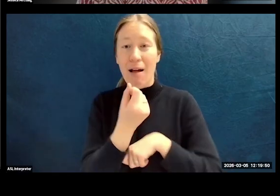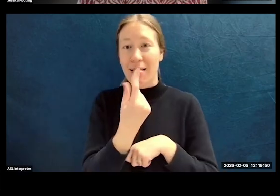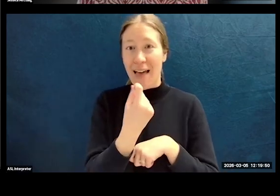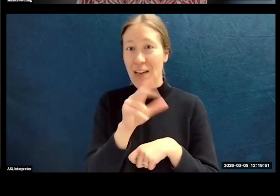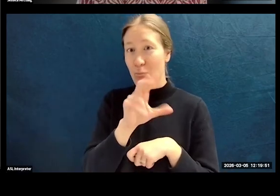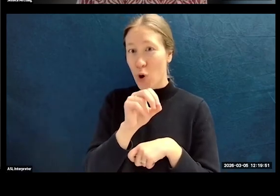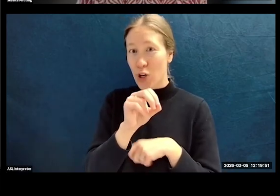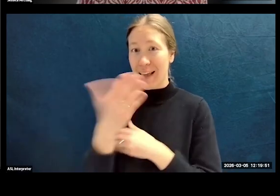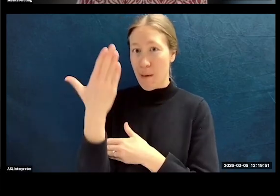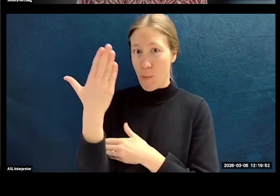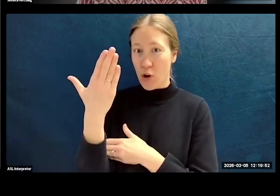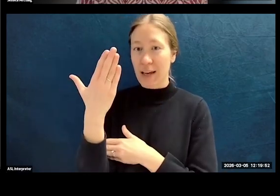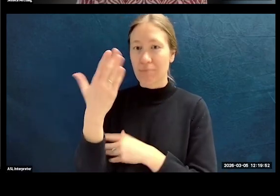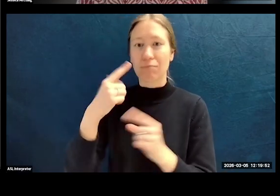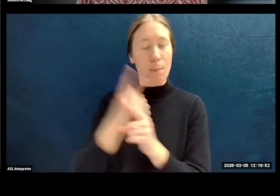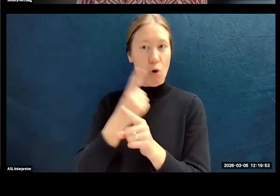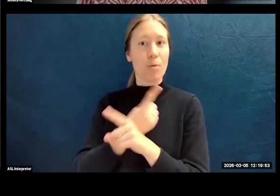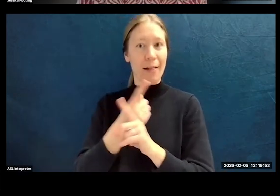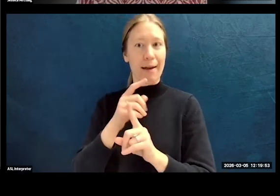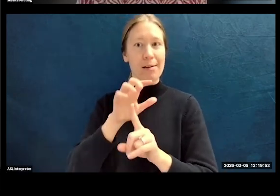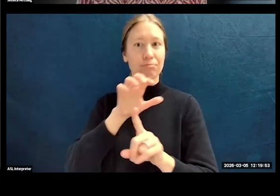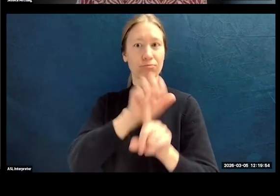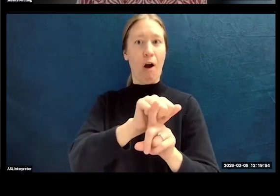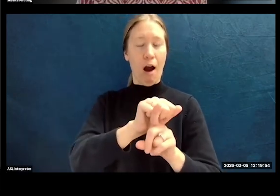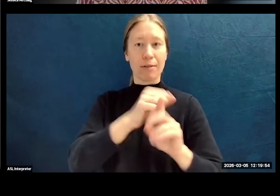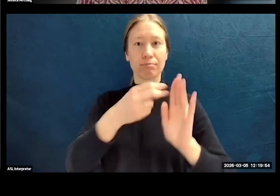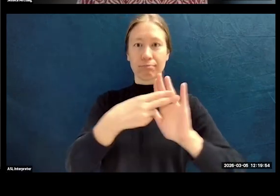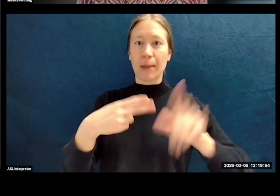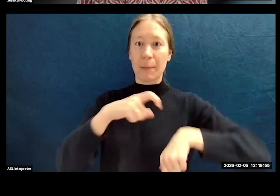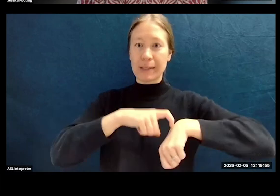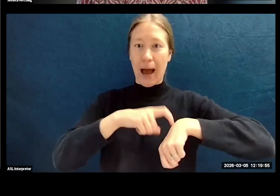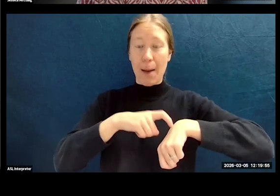has been interpreted accurately by the tool. This is great. If this was gibberish,